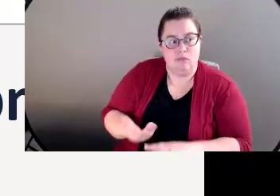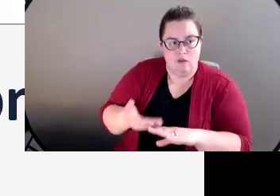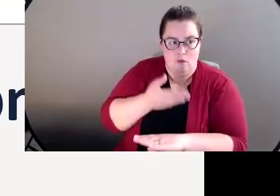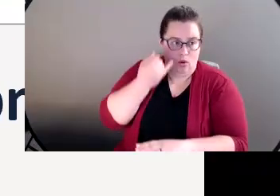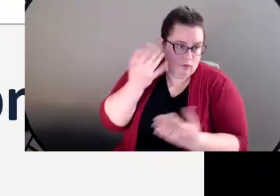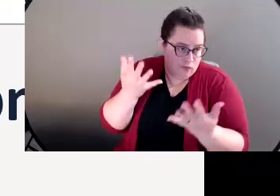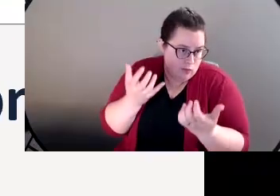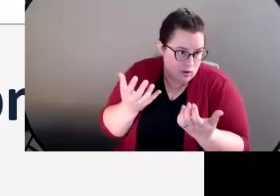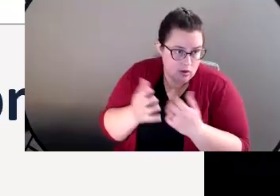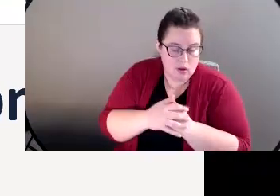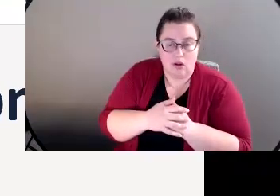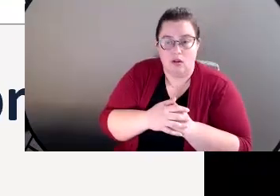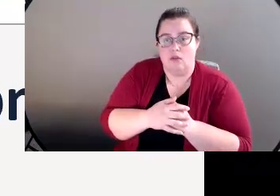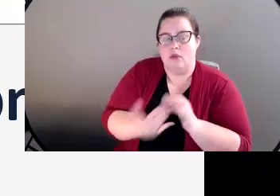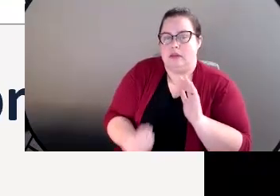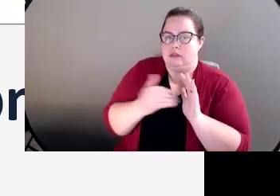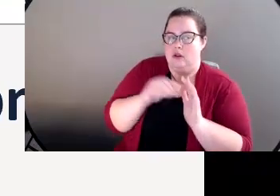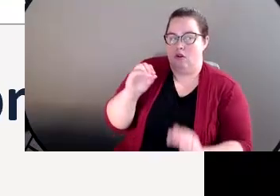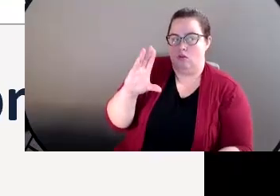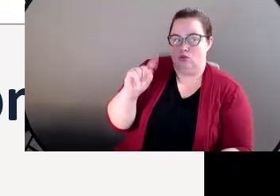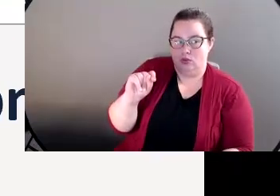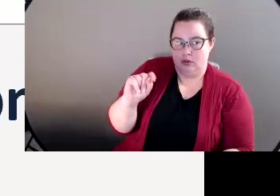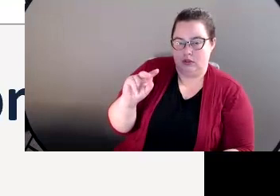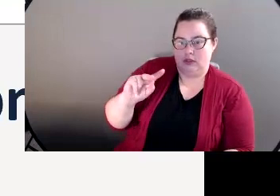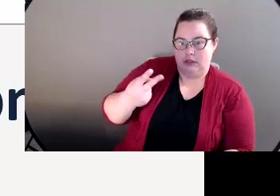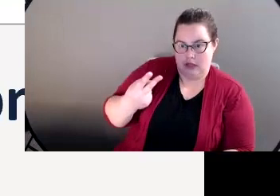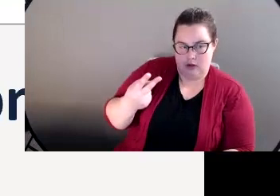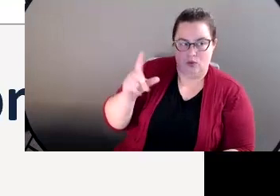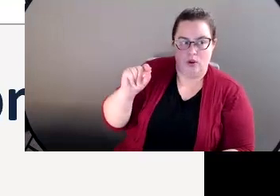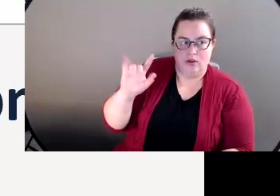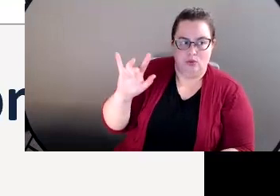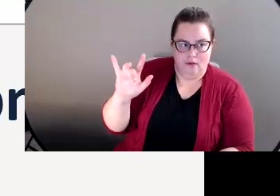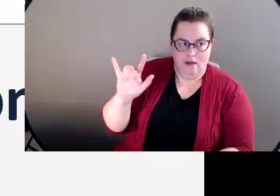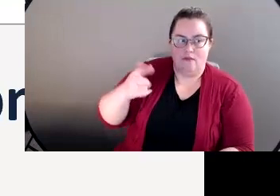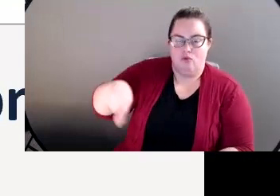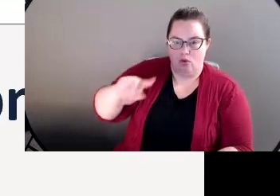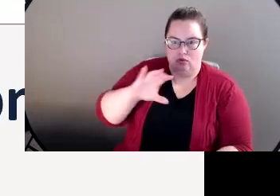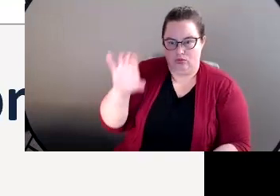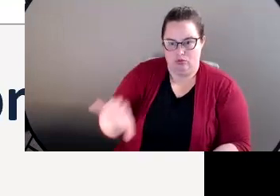But again, on October 2nd, those Zoom recordings will start to be deleted.